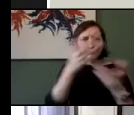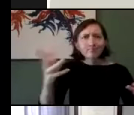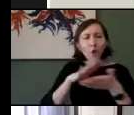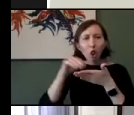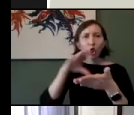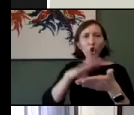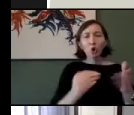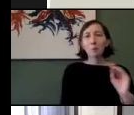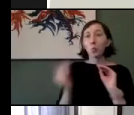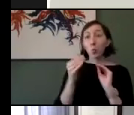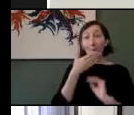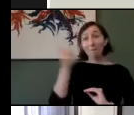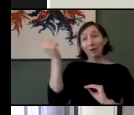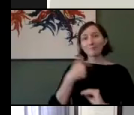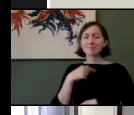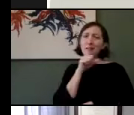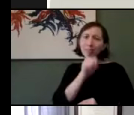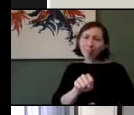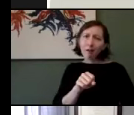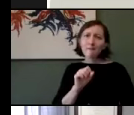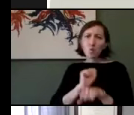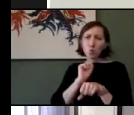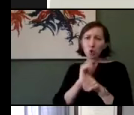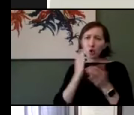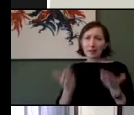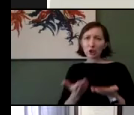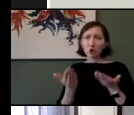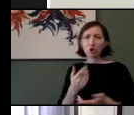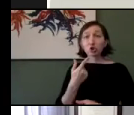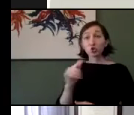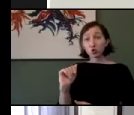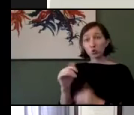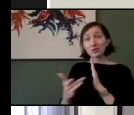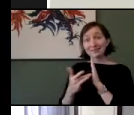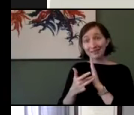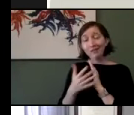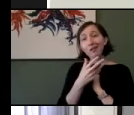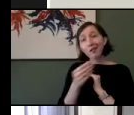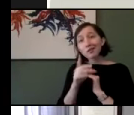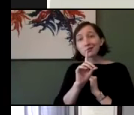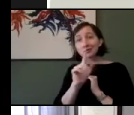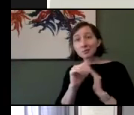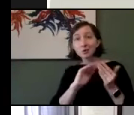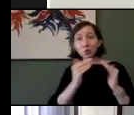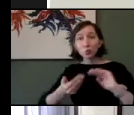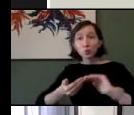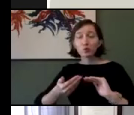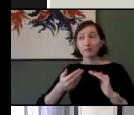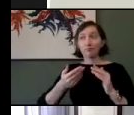One of the things I love about our work at Georgia Tech and the disability community is we're all problem-solvers,